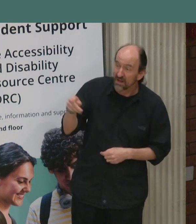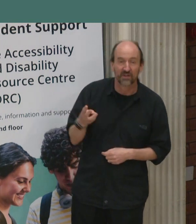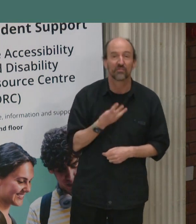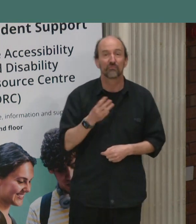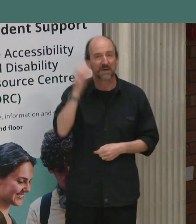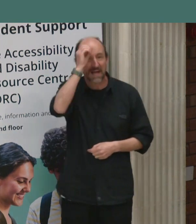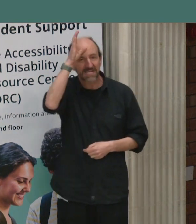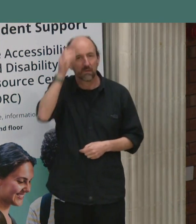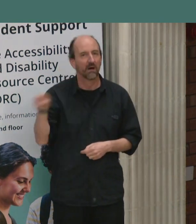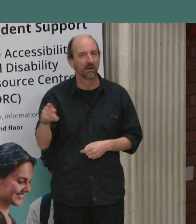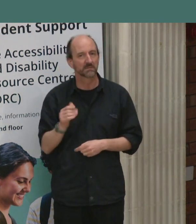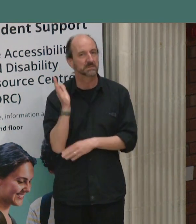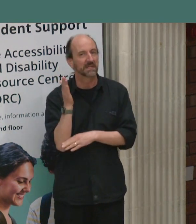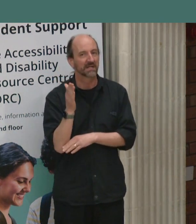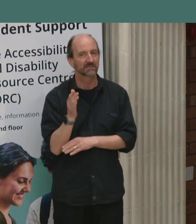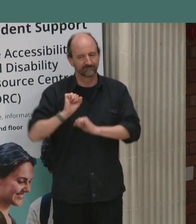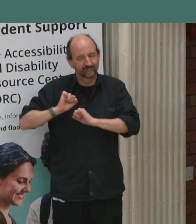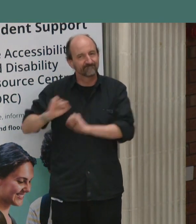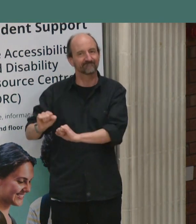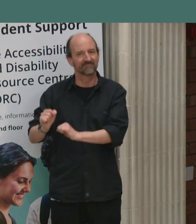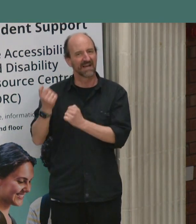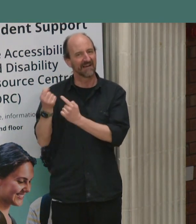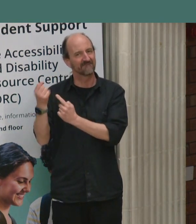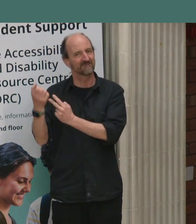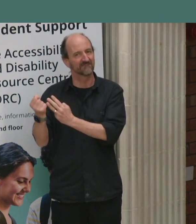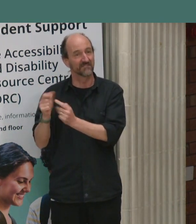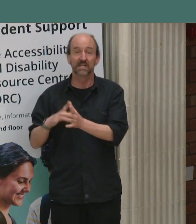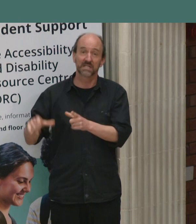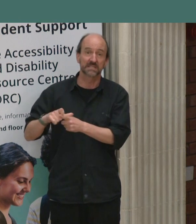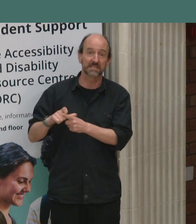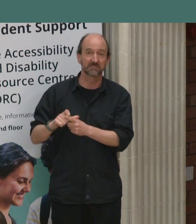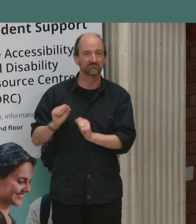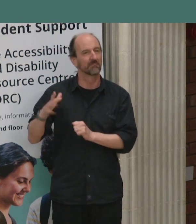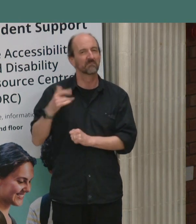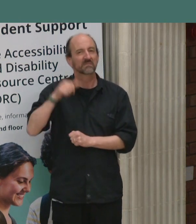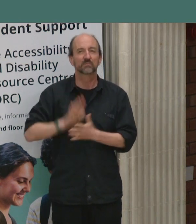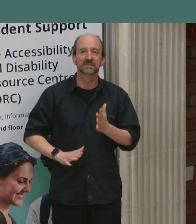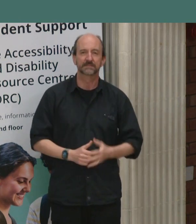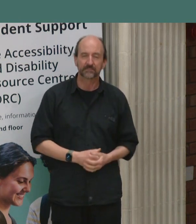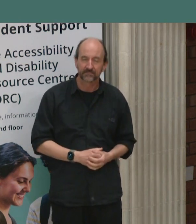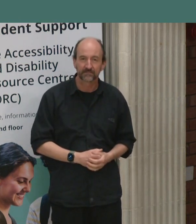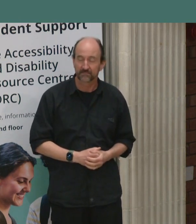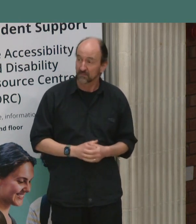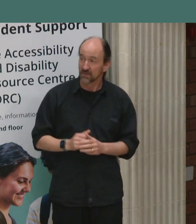with personal experience of ADHD. There will be a short Q&A after the panel discussion and I'd be